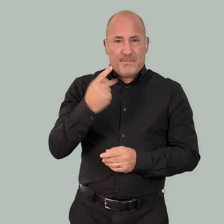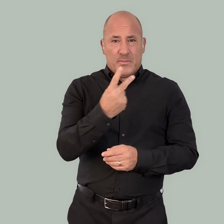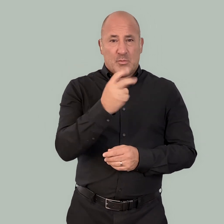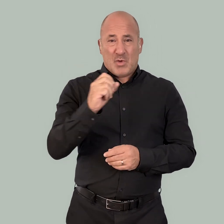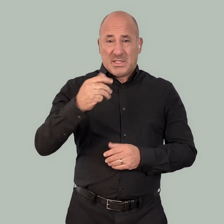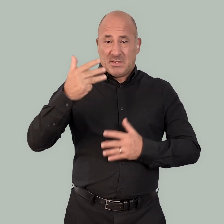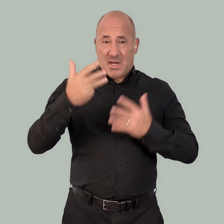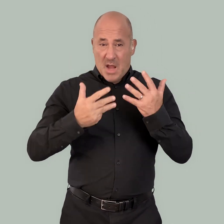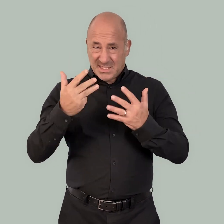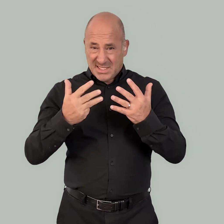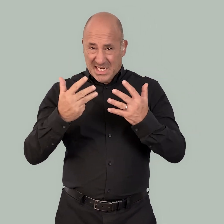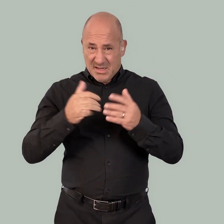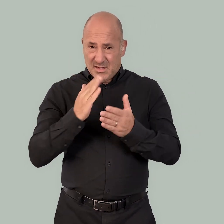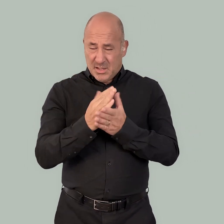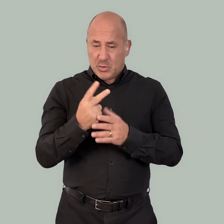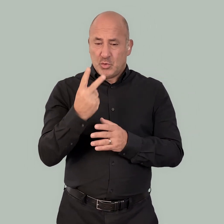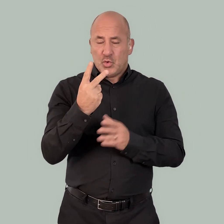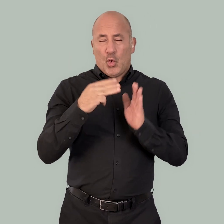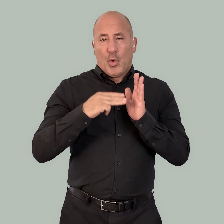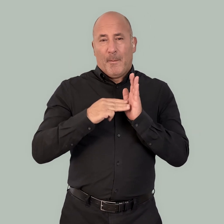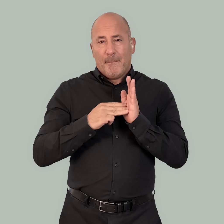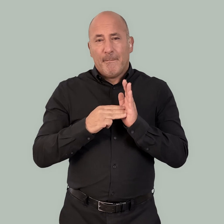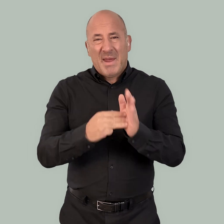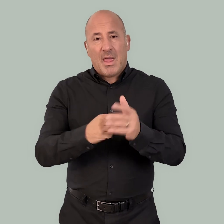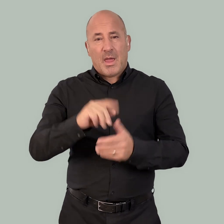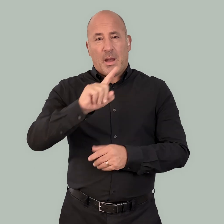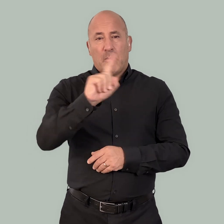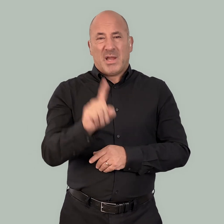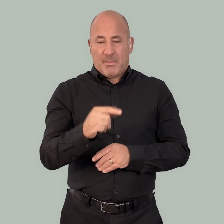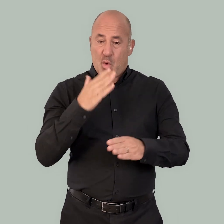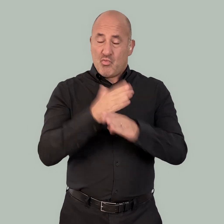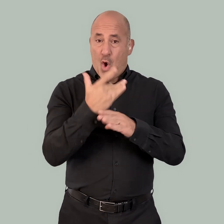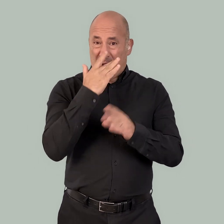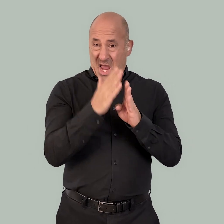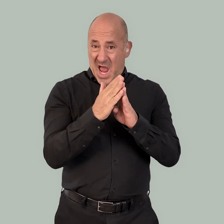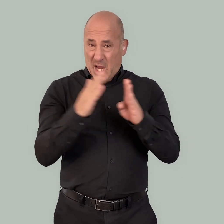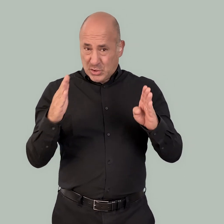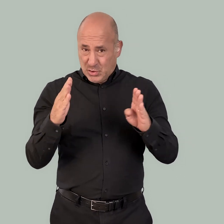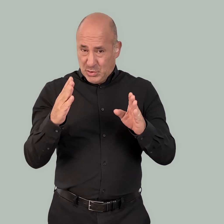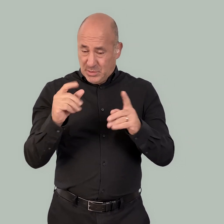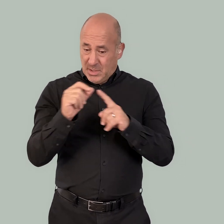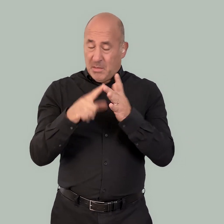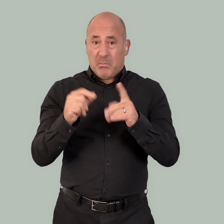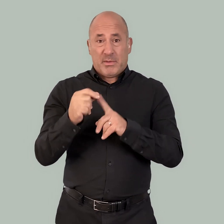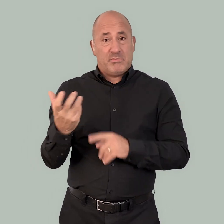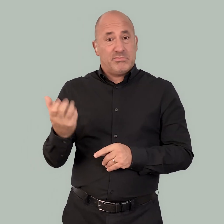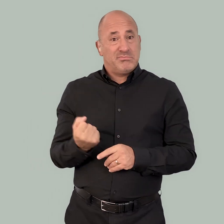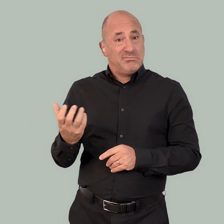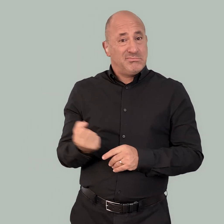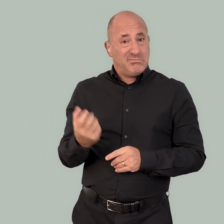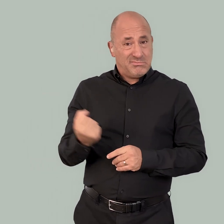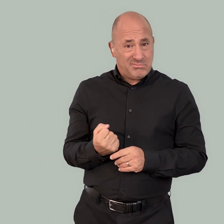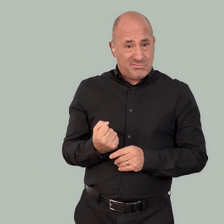In 2019, there were 2 million working-age people in receipt of PIP.